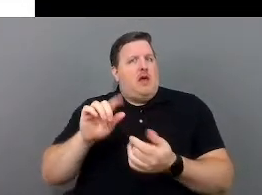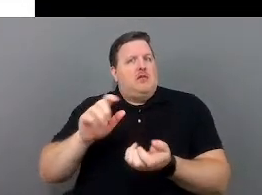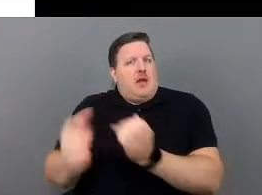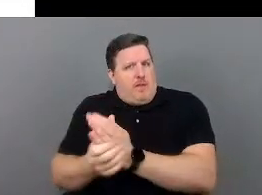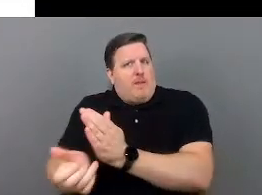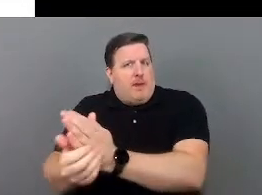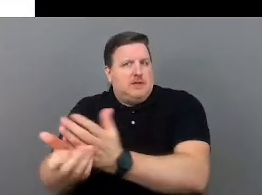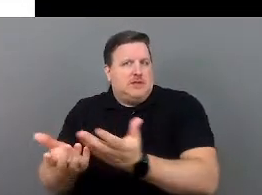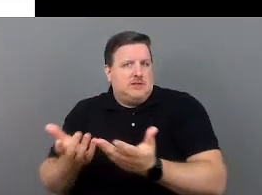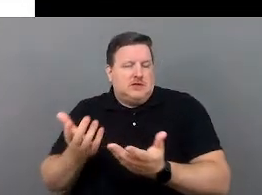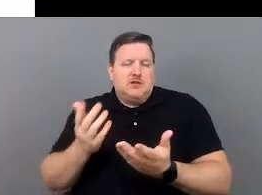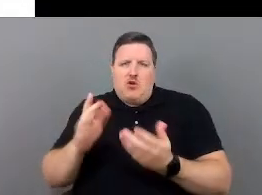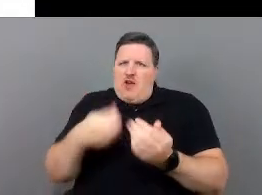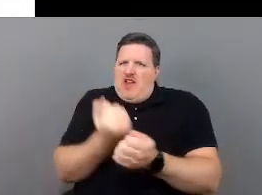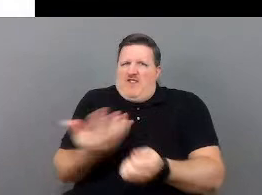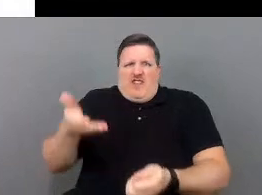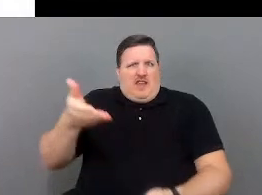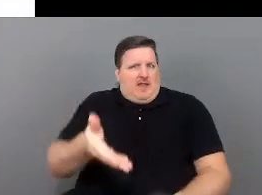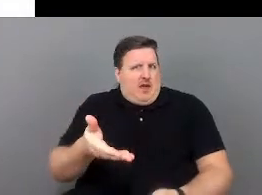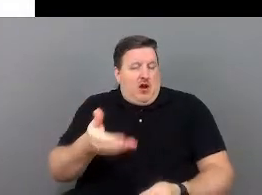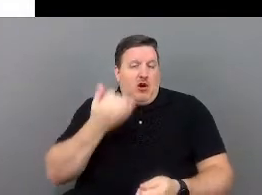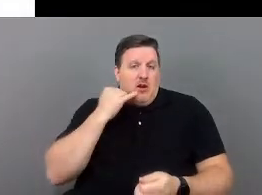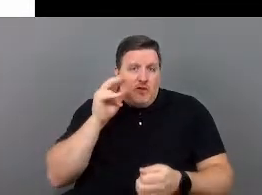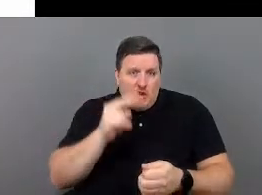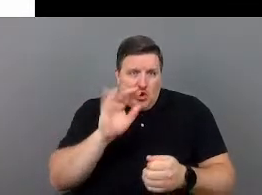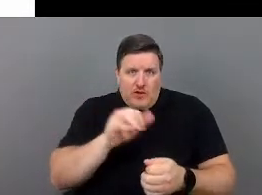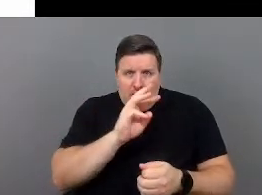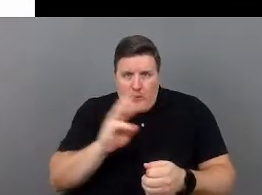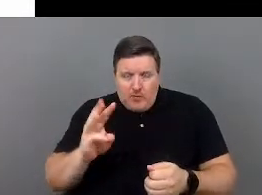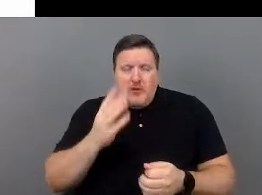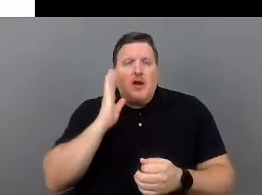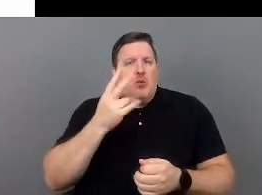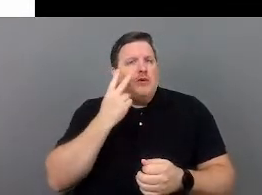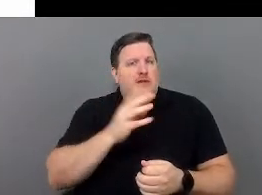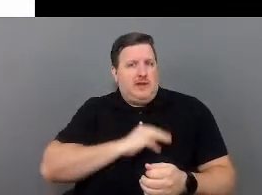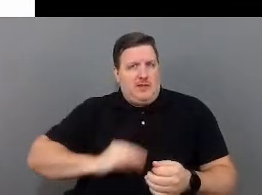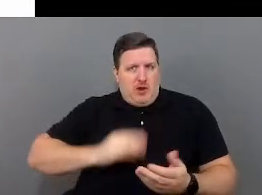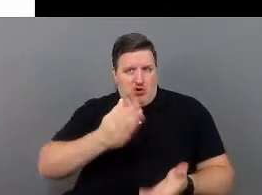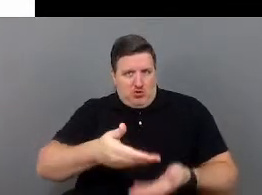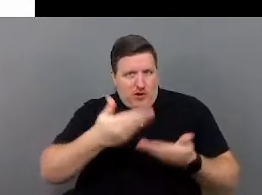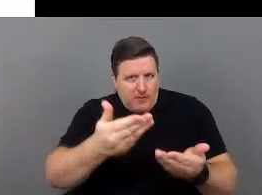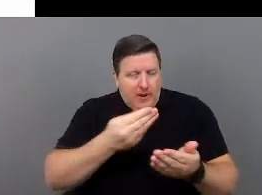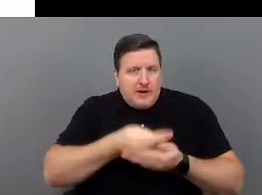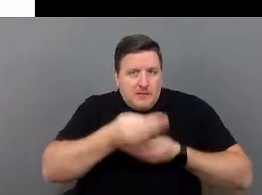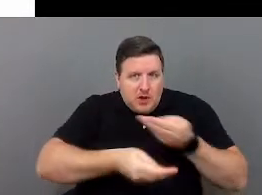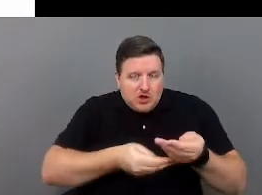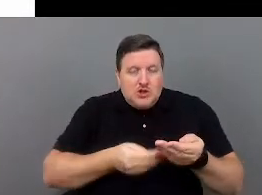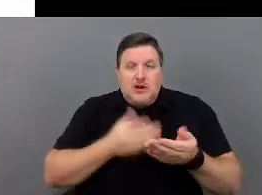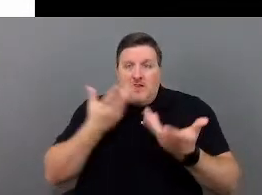SO WE WILL -- IF YOU GO TO THAT TONIGHT, YOU'LL SEE THE MAYOR'S RECOMMENDED BUDGET. INFORMATION BASED OP THE ACTIVITIES OF COUNCIL.